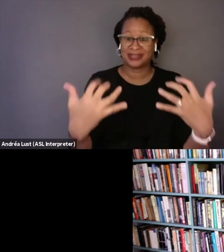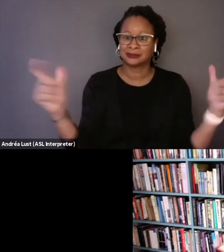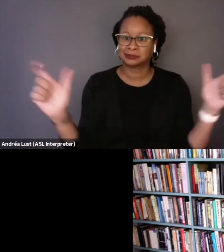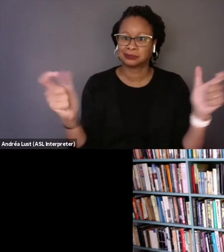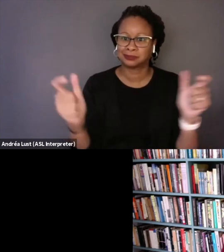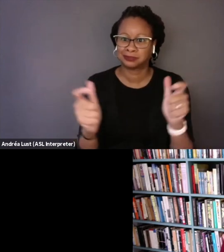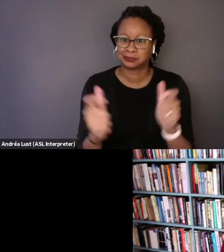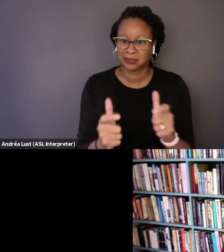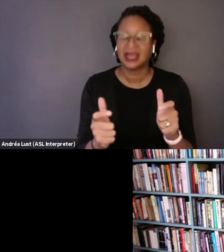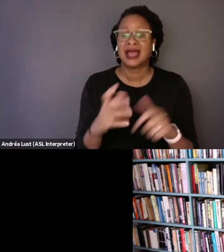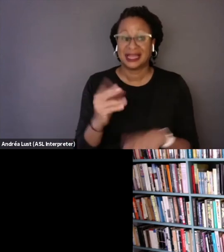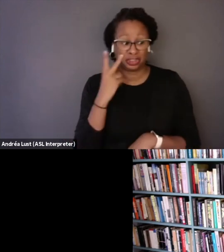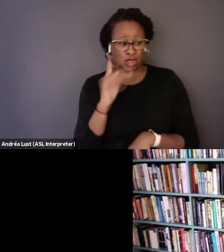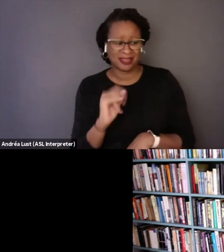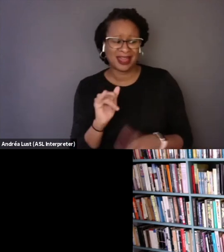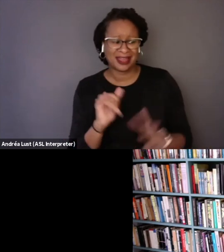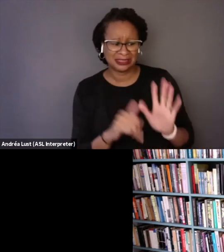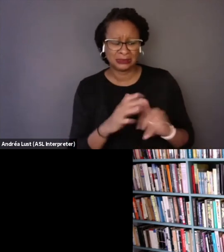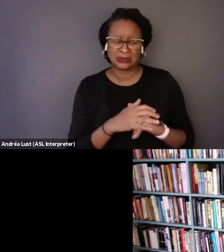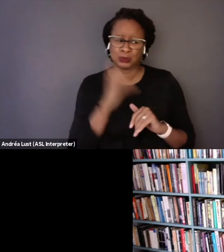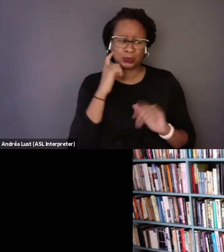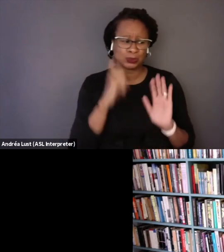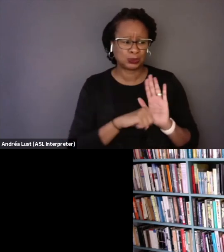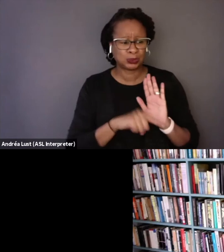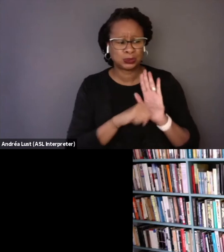and he was pessimistic towards the end of his life for that very reason.